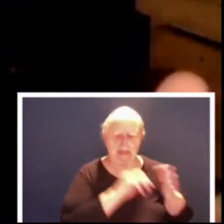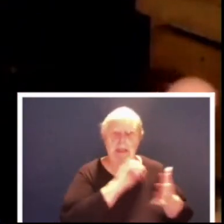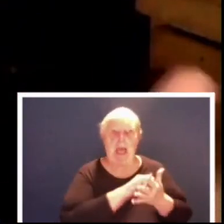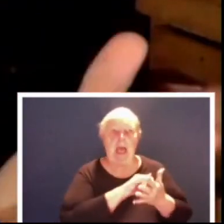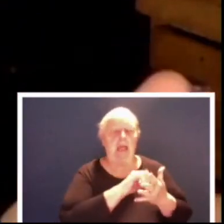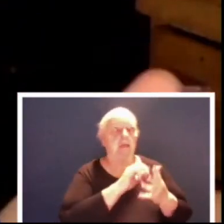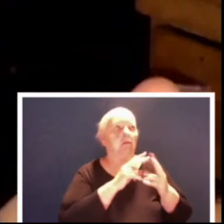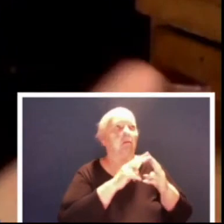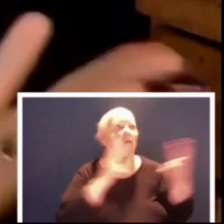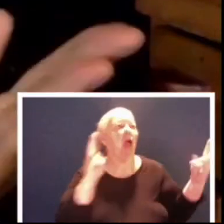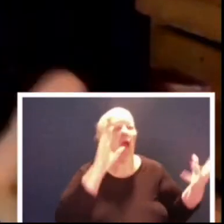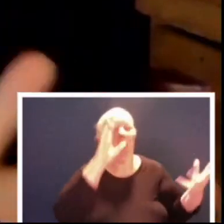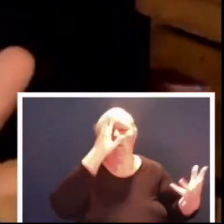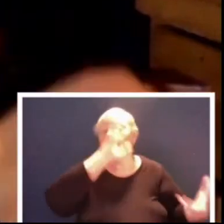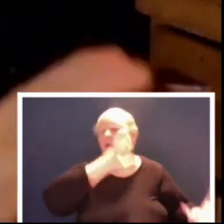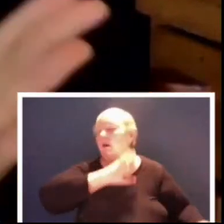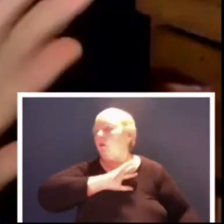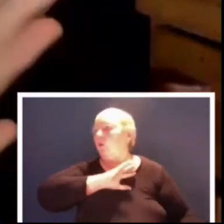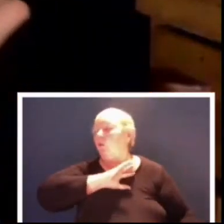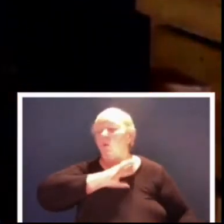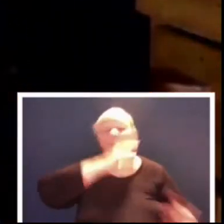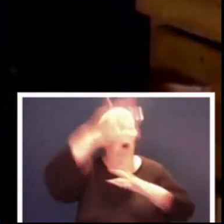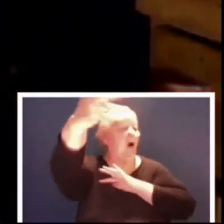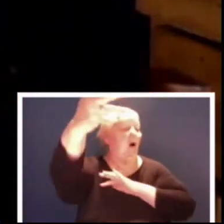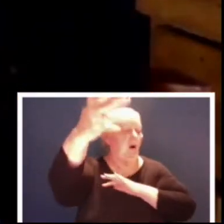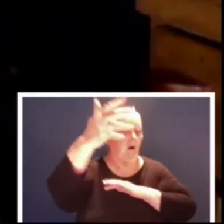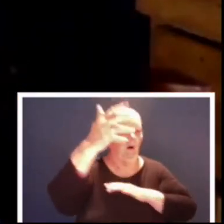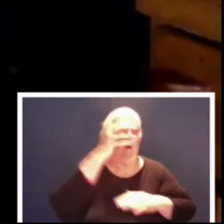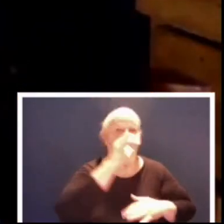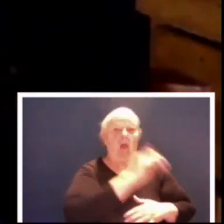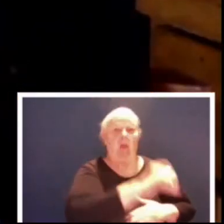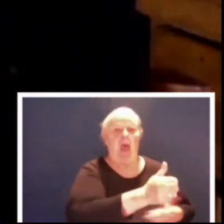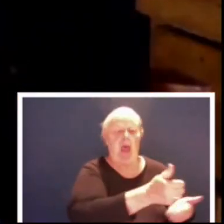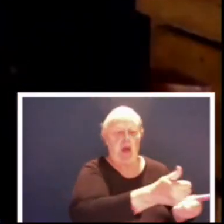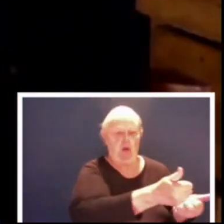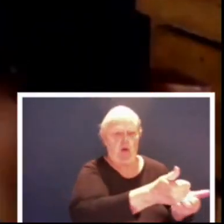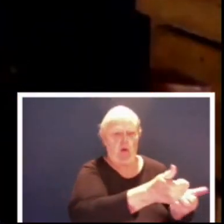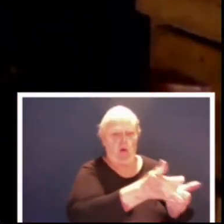Sometimes that's the perfect, that's what drives up your ability to surrender